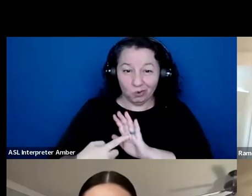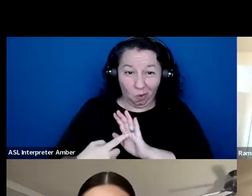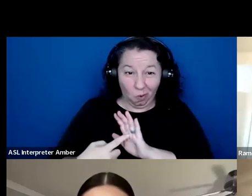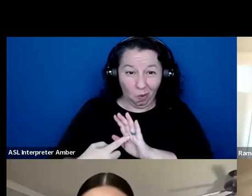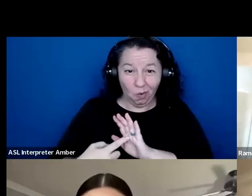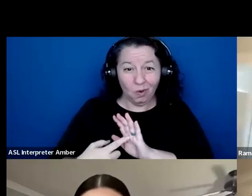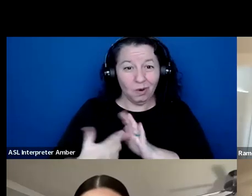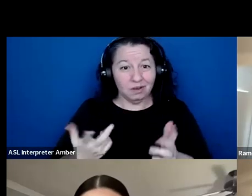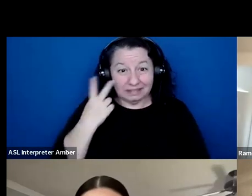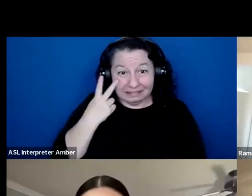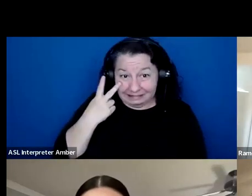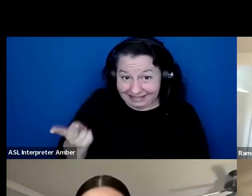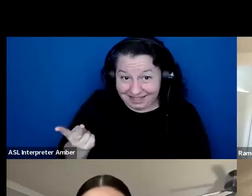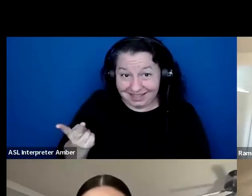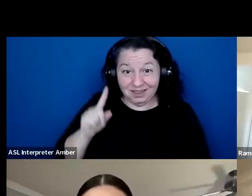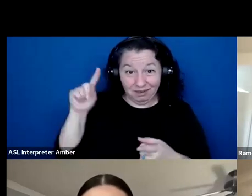of a reduction in